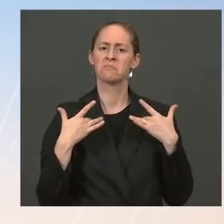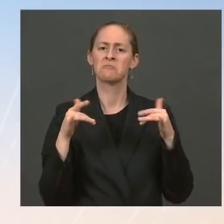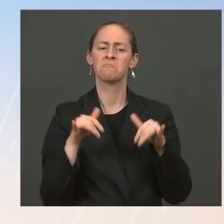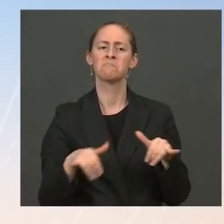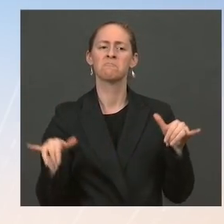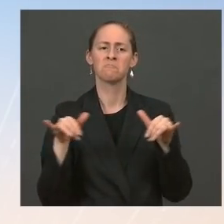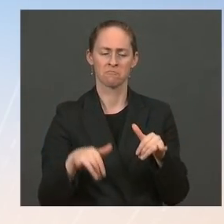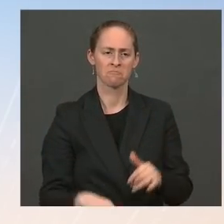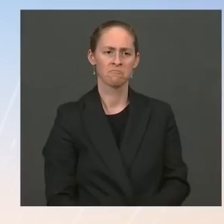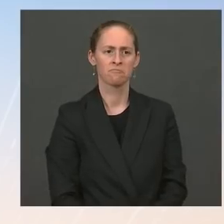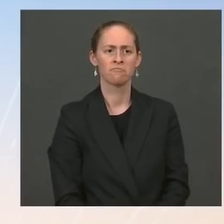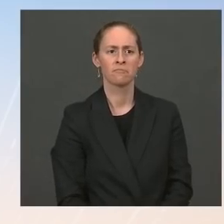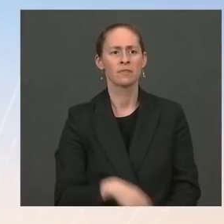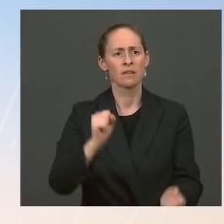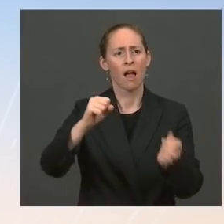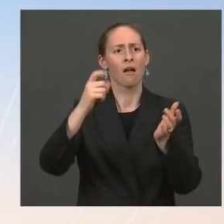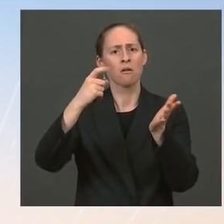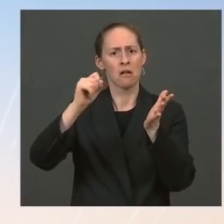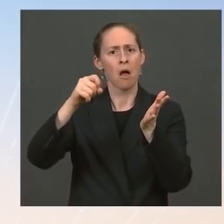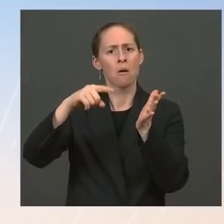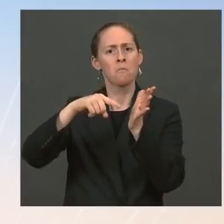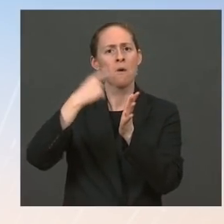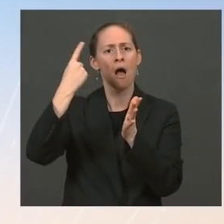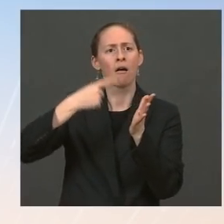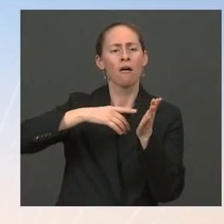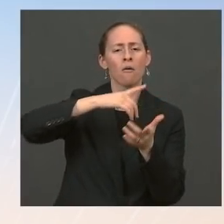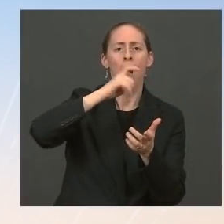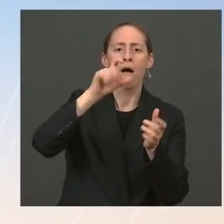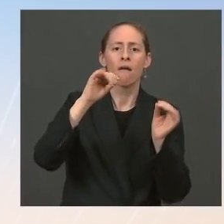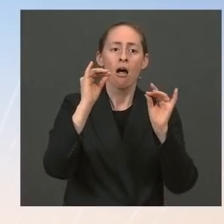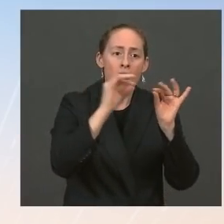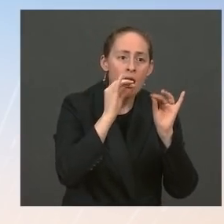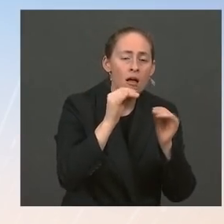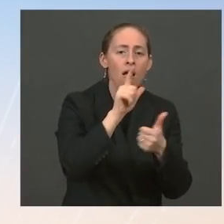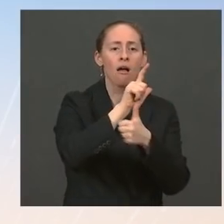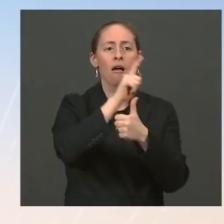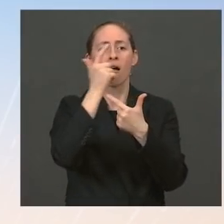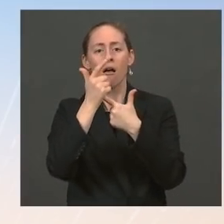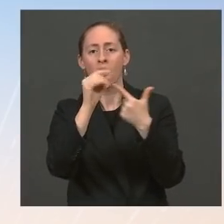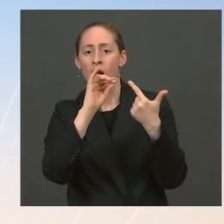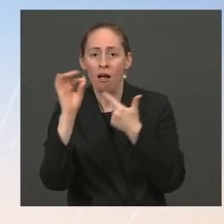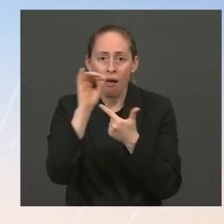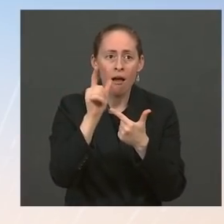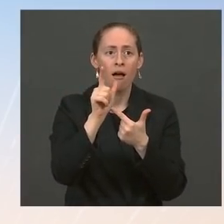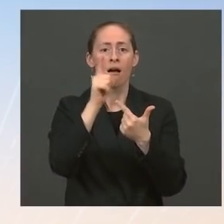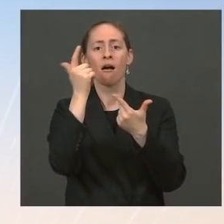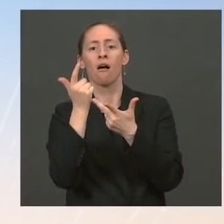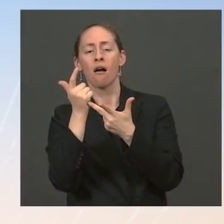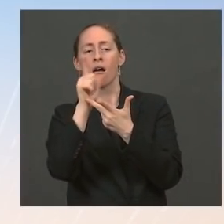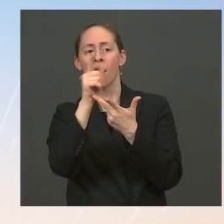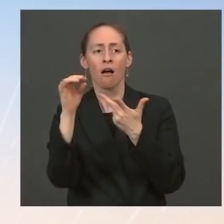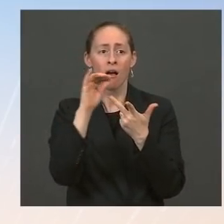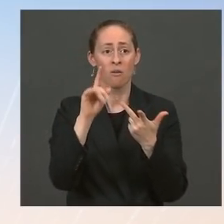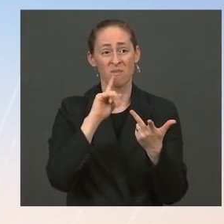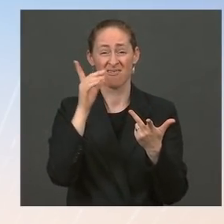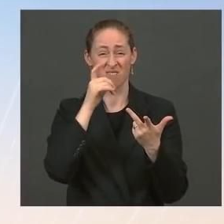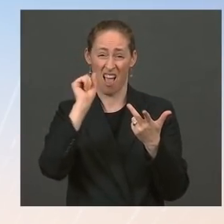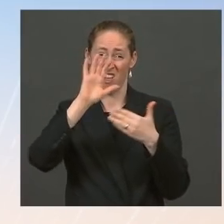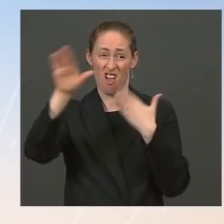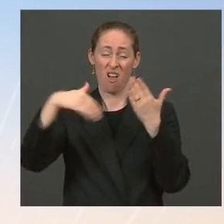all the hours on the floor -- right? to have the process proceed, where there's hours of debate.